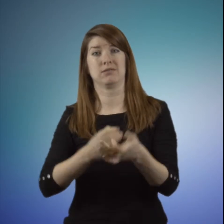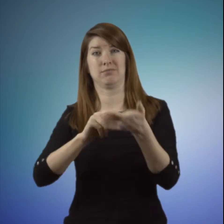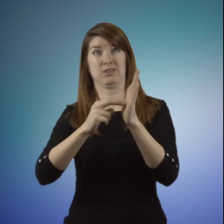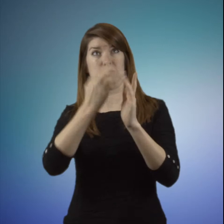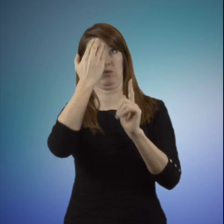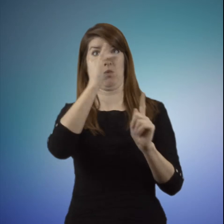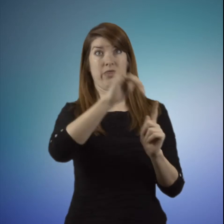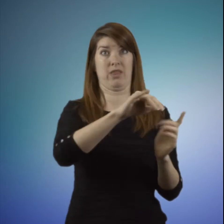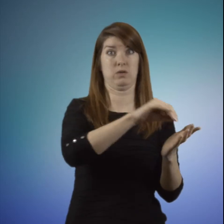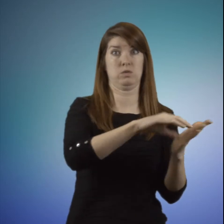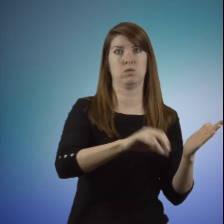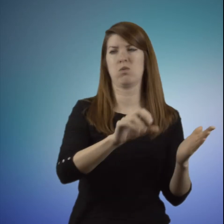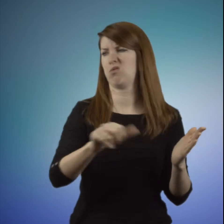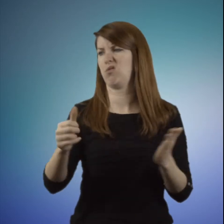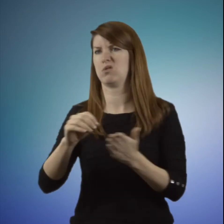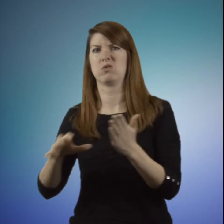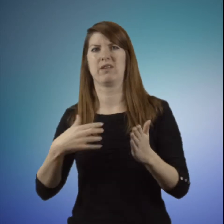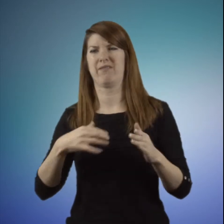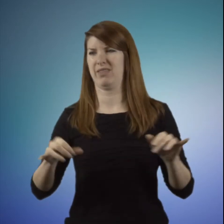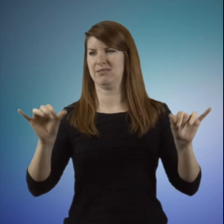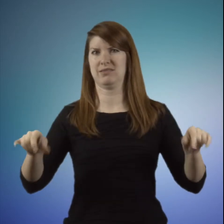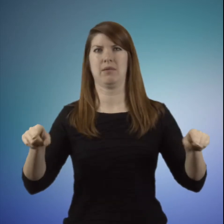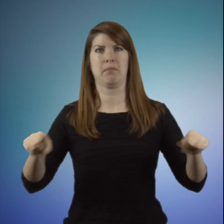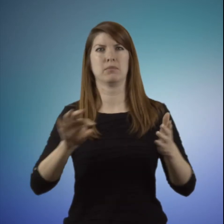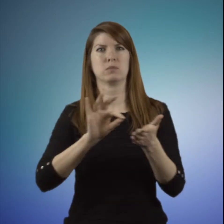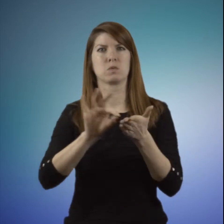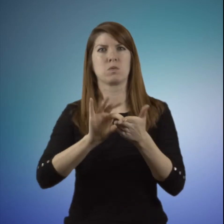or another student gets the same score on a test, that they're going to fall